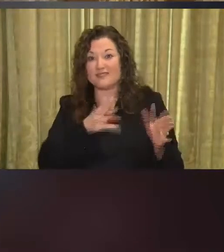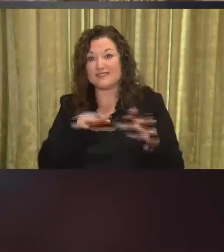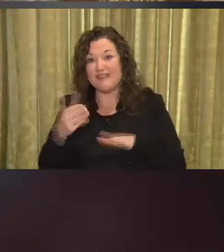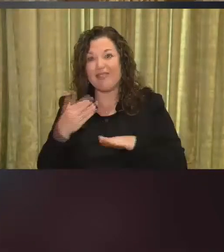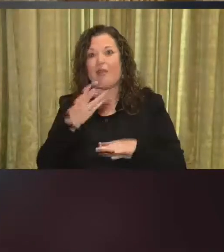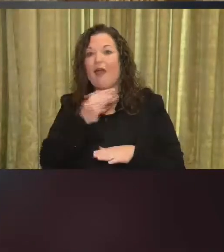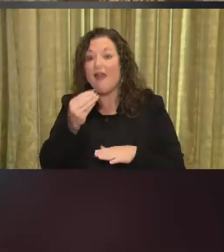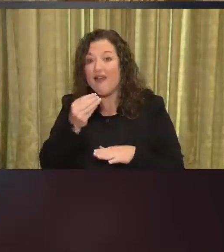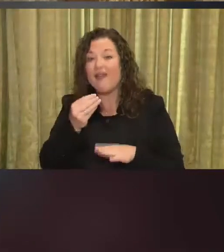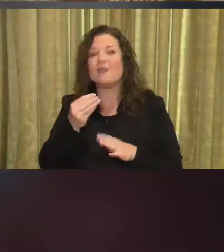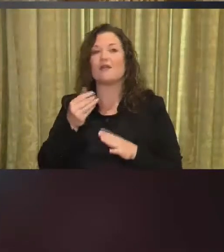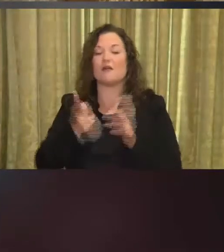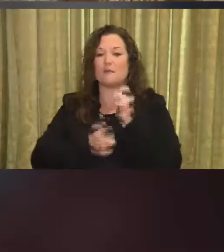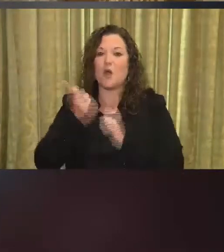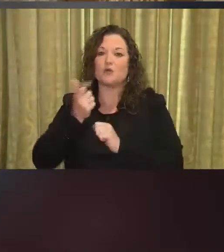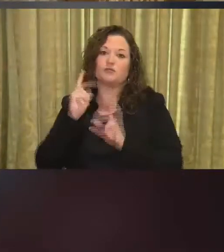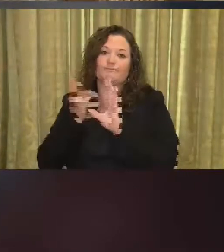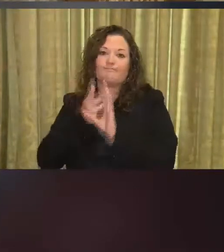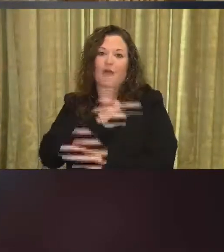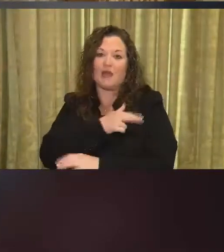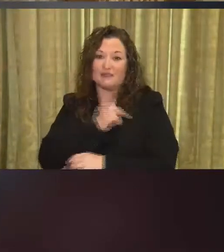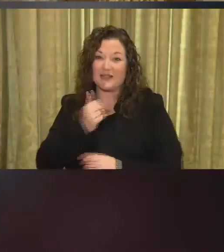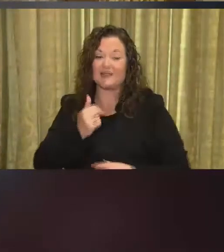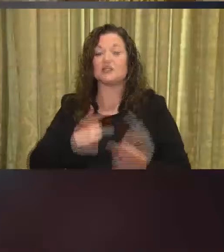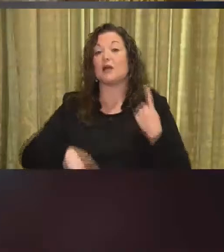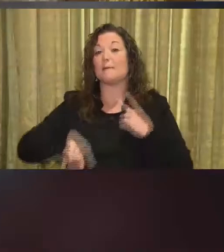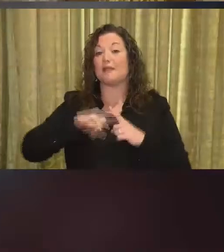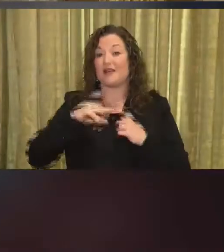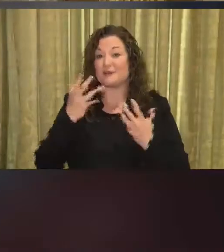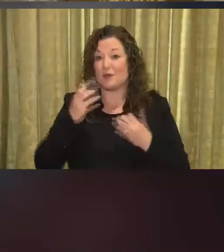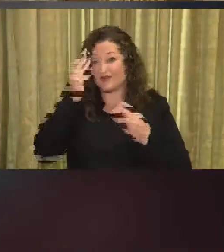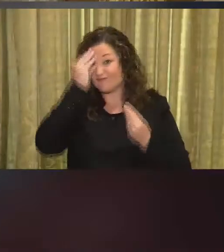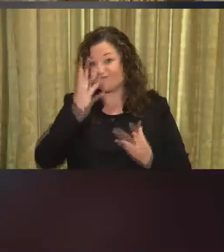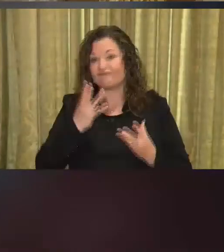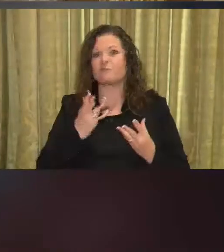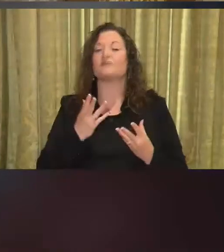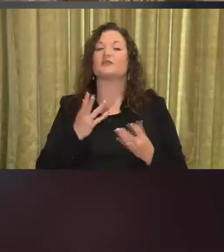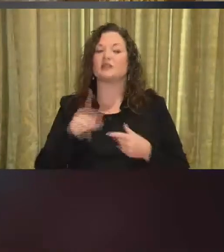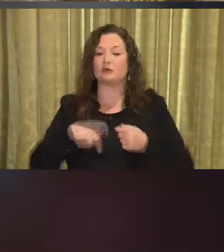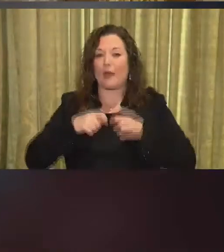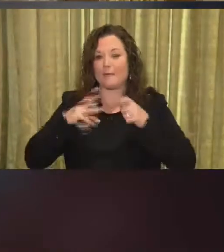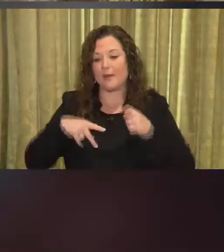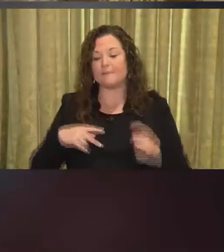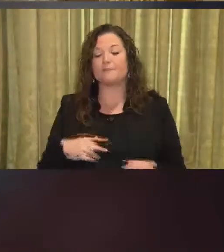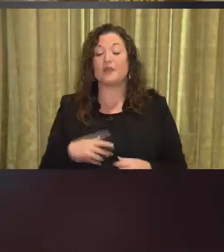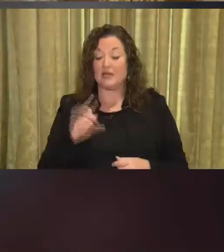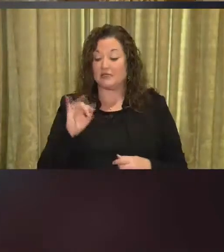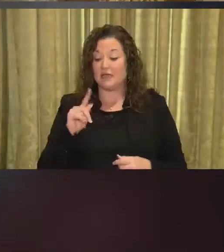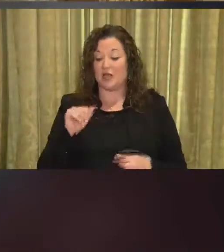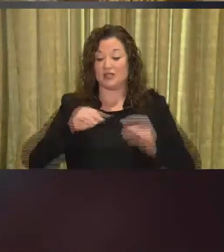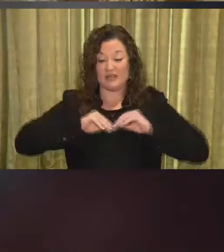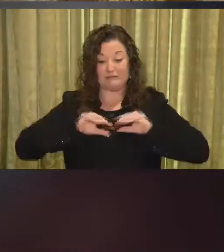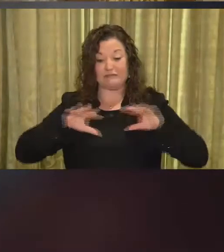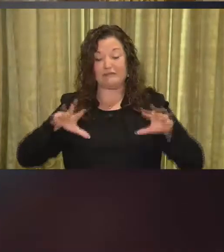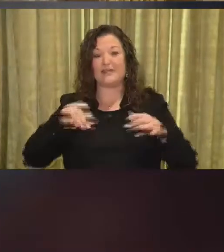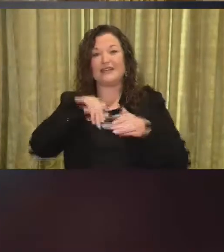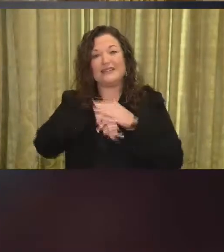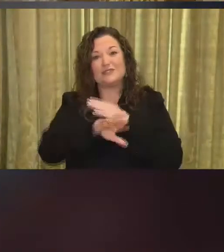Lastly, let me close by saying the following. The Delta variant is penetrating into our childhood population.